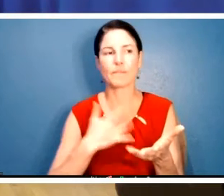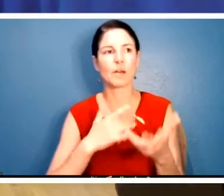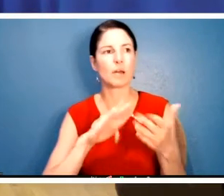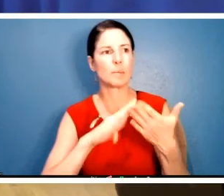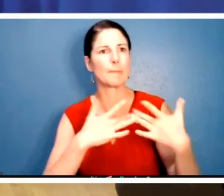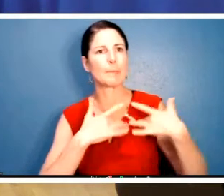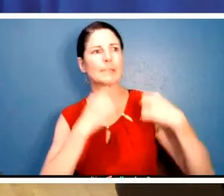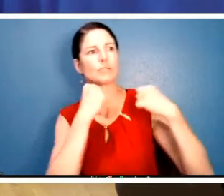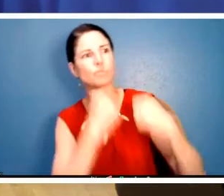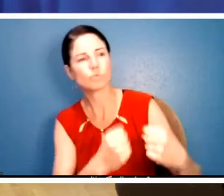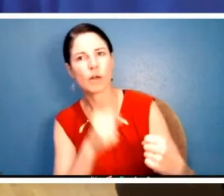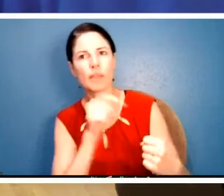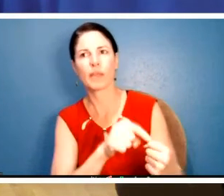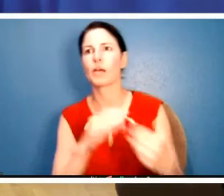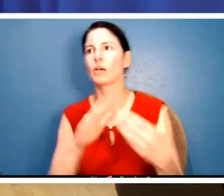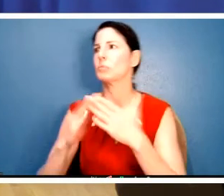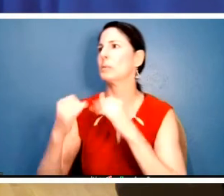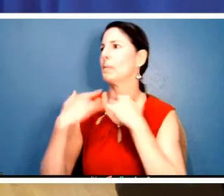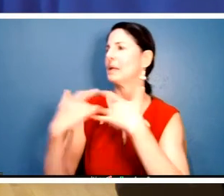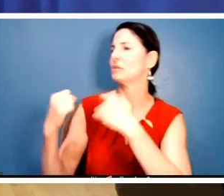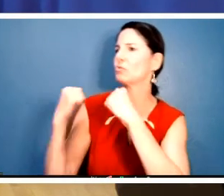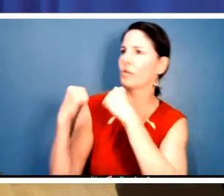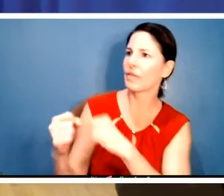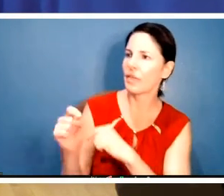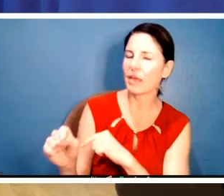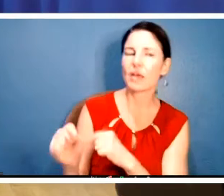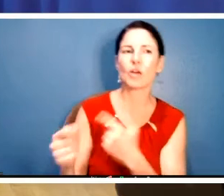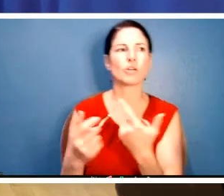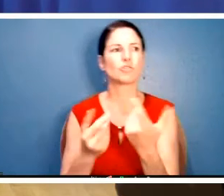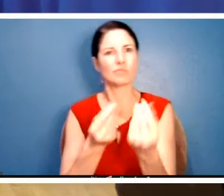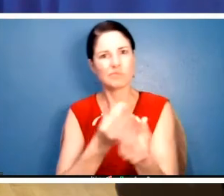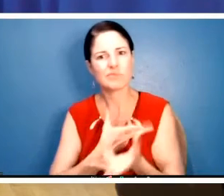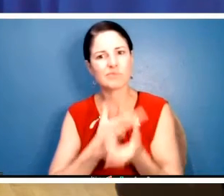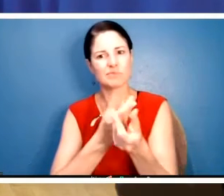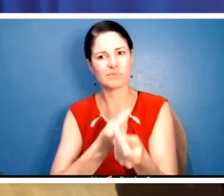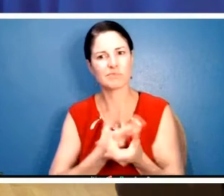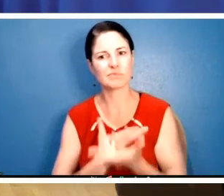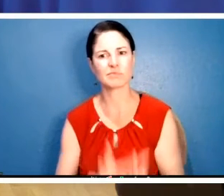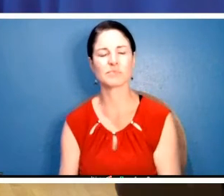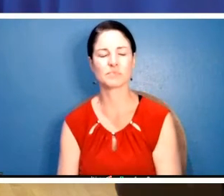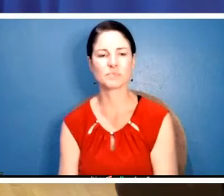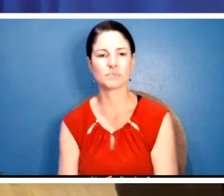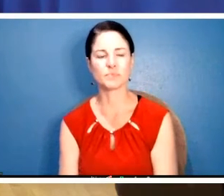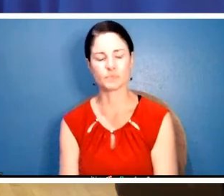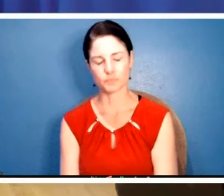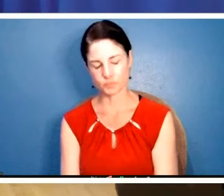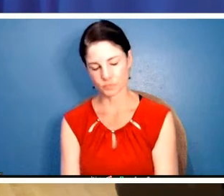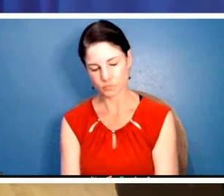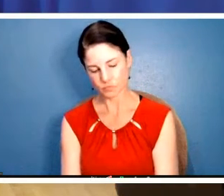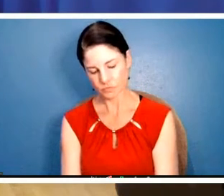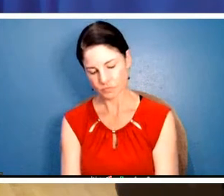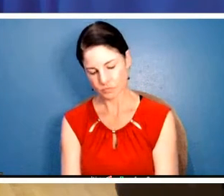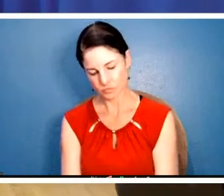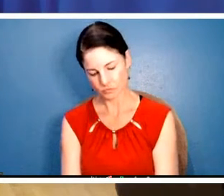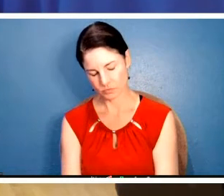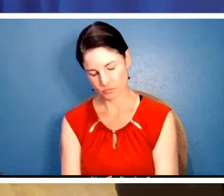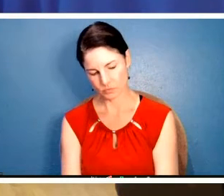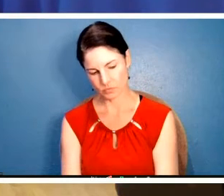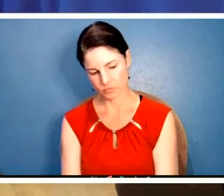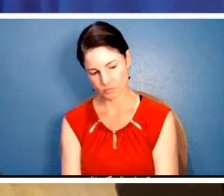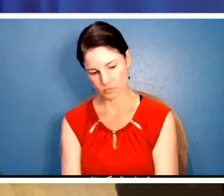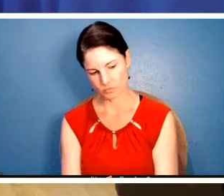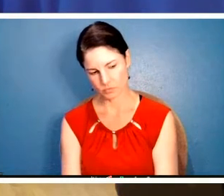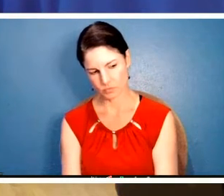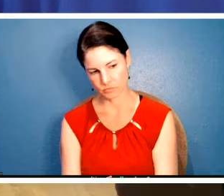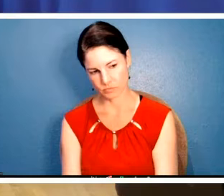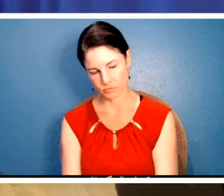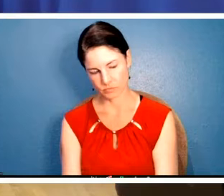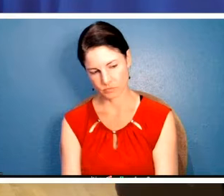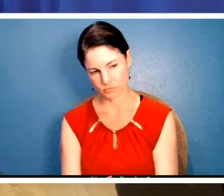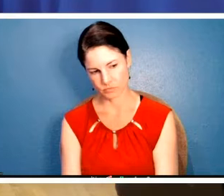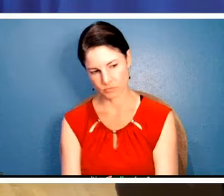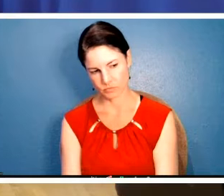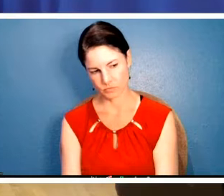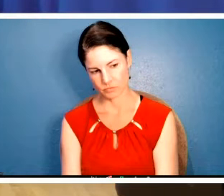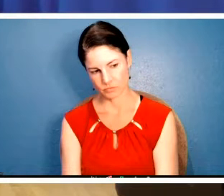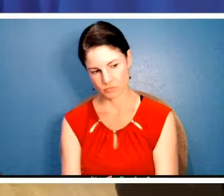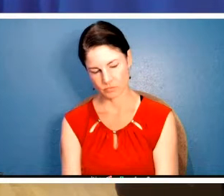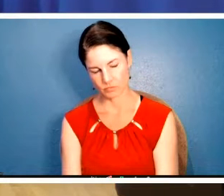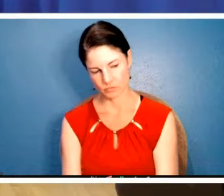SacGov: And I would you know, say that, in addition to all the other ways that folks can contribute to understanding communities of interest that my office remains.